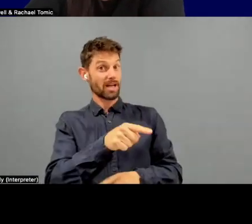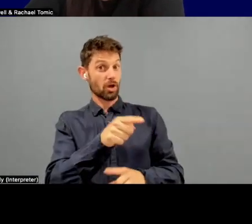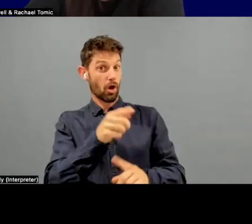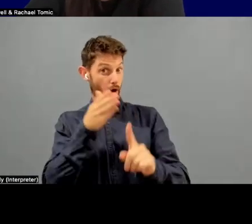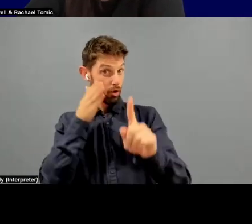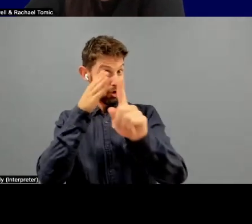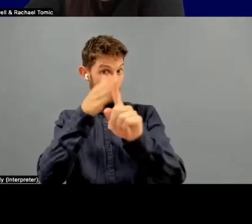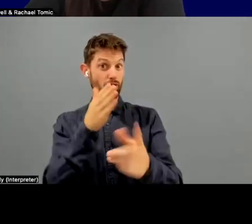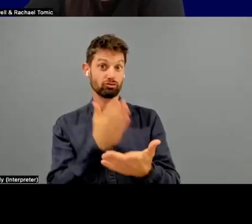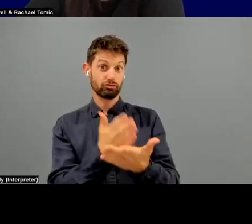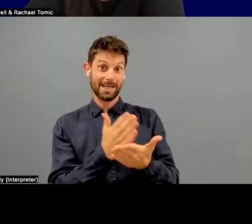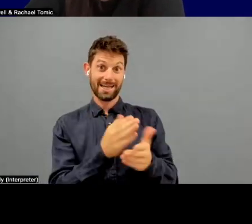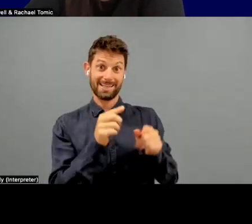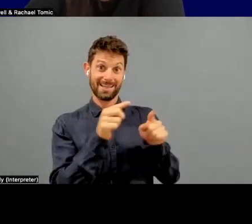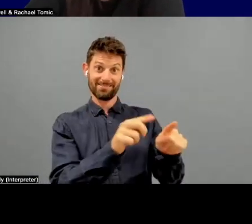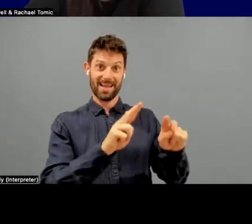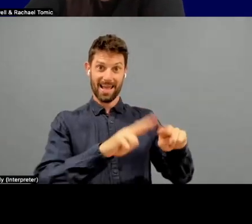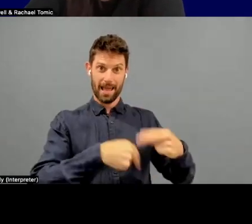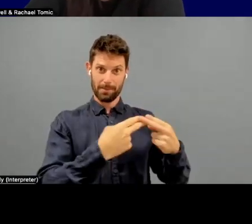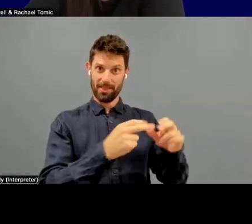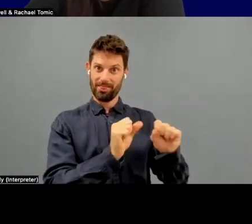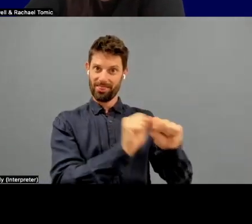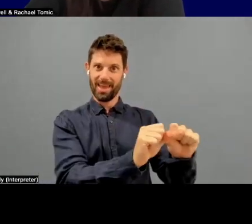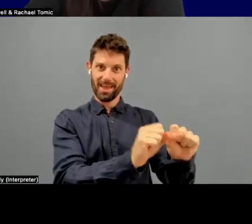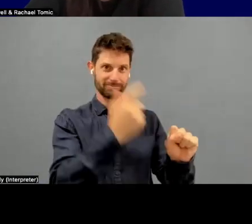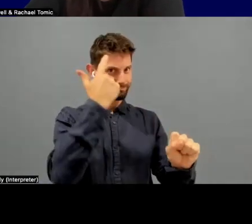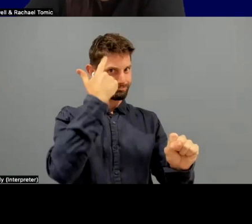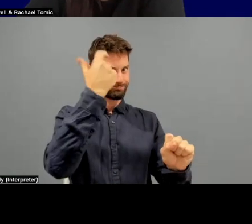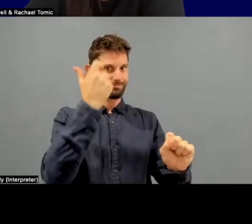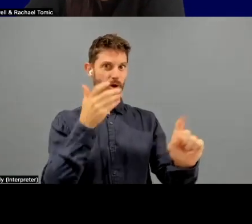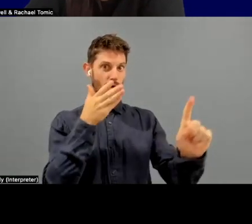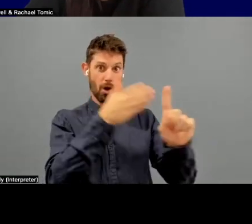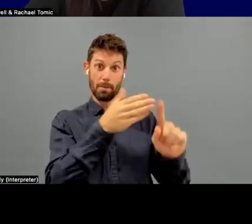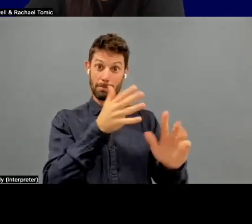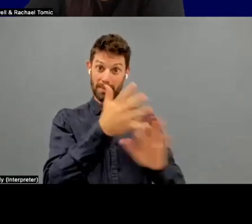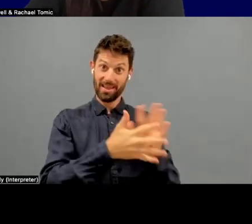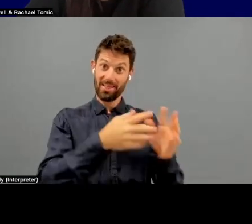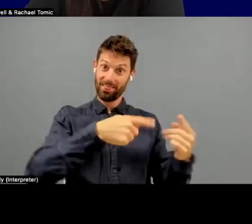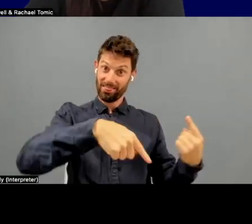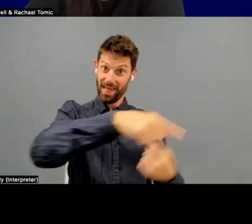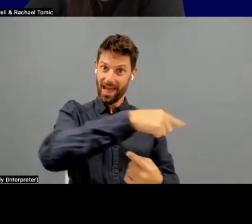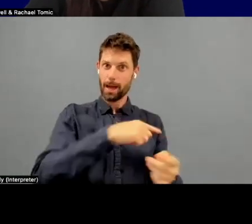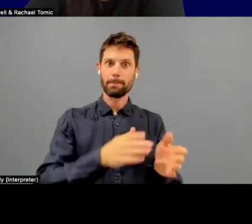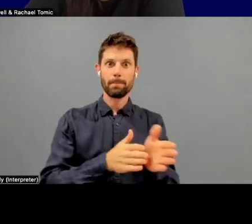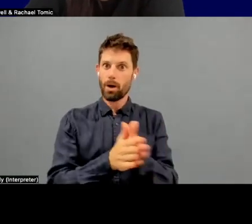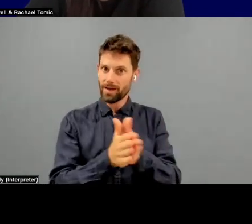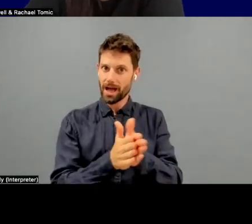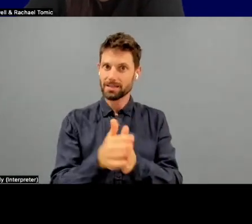they have identified and are motivated to achieve, so we've got the buy in from everybody